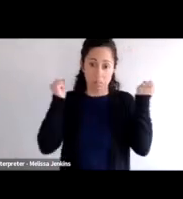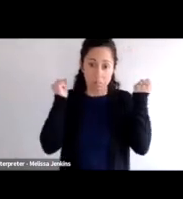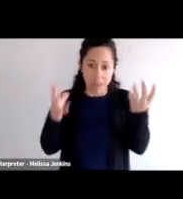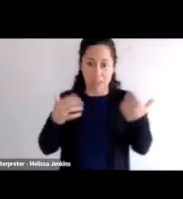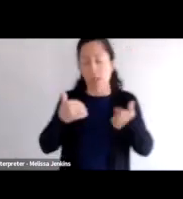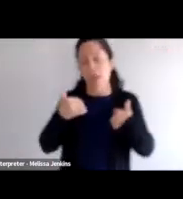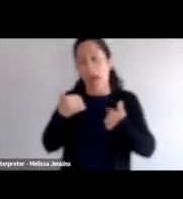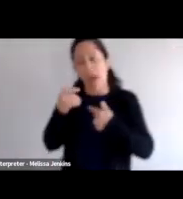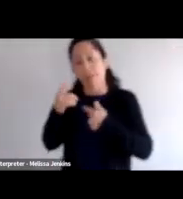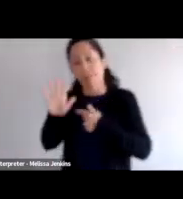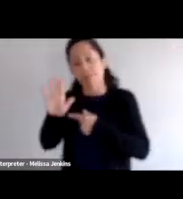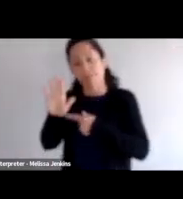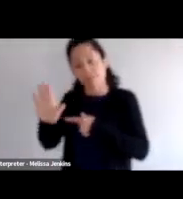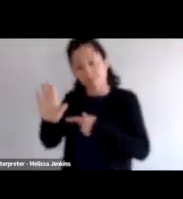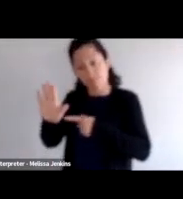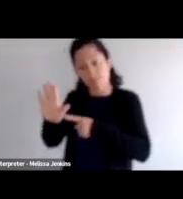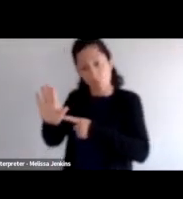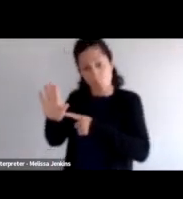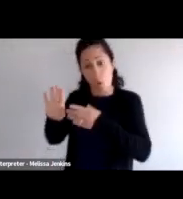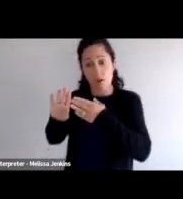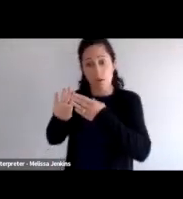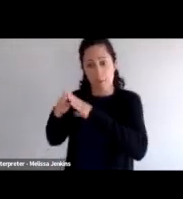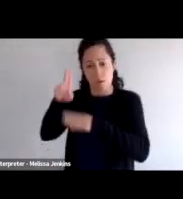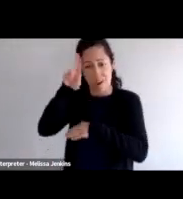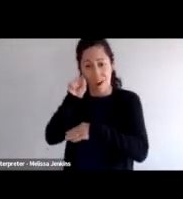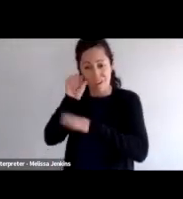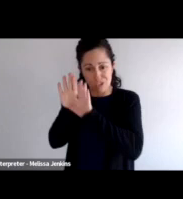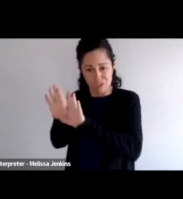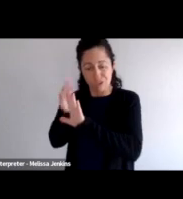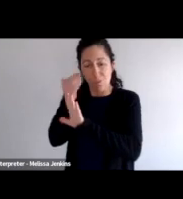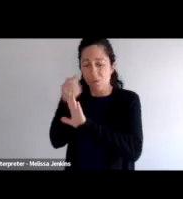that word, so we apologize. As I said, there'll be